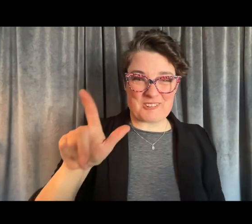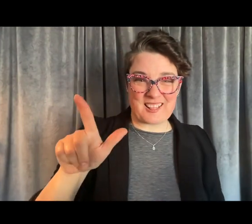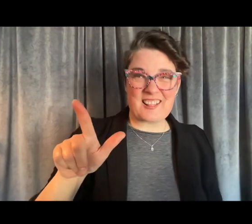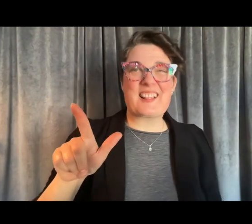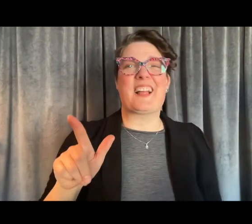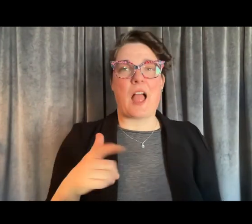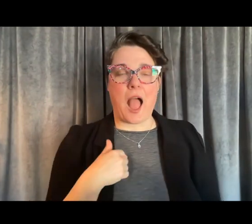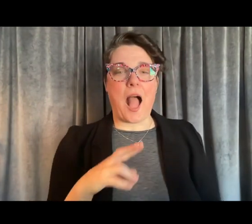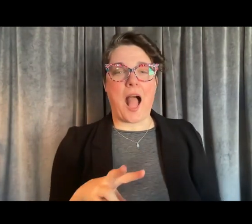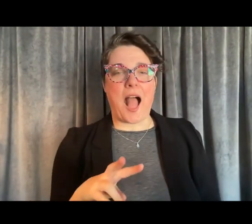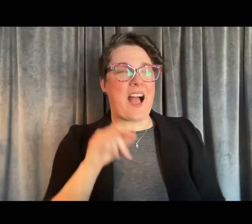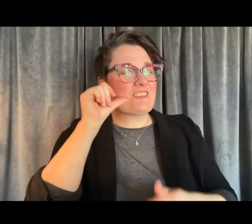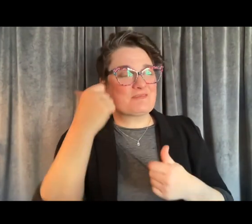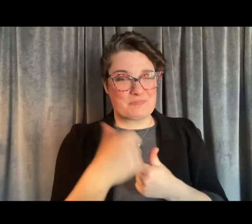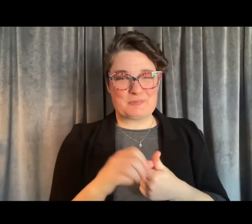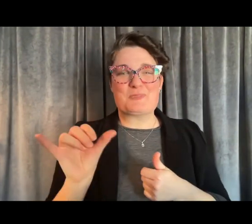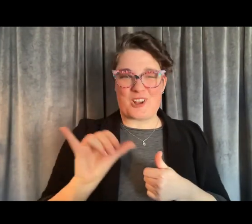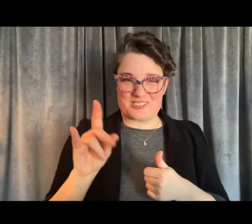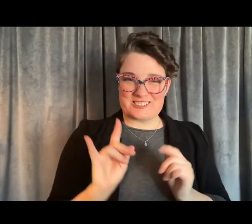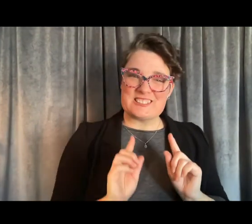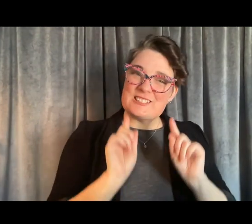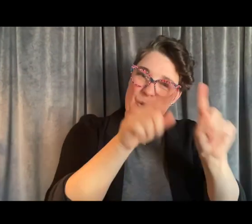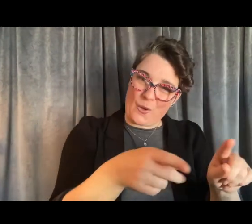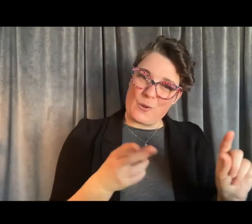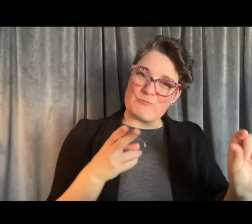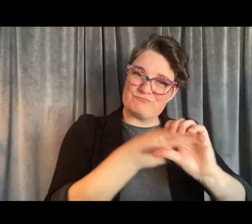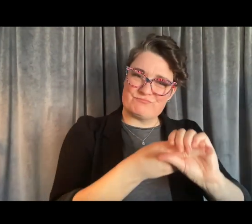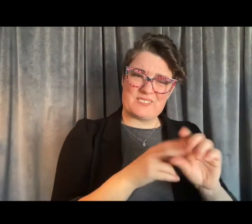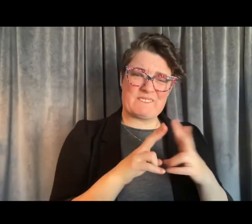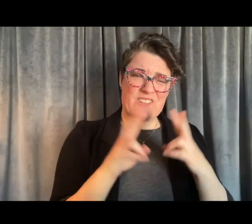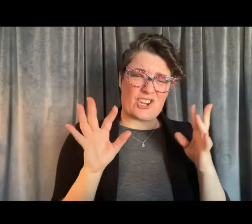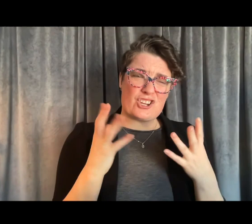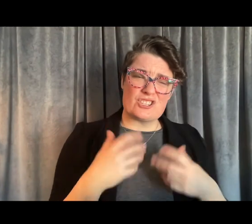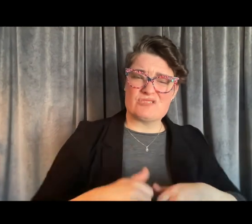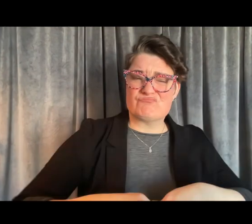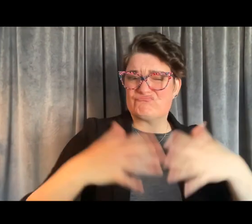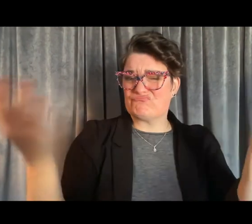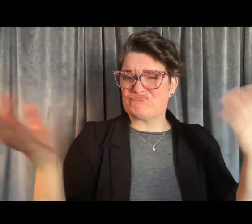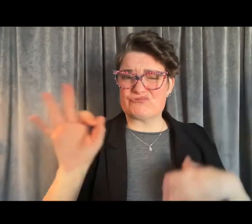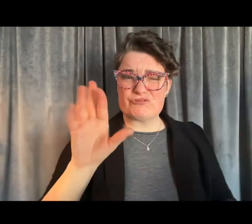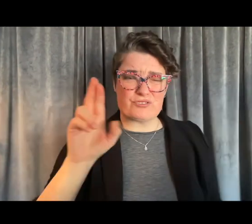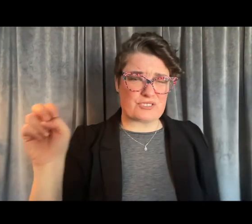And I remember also. Going and doing this very free form ritual and in this place that had